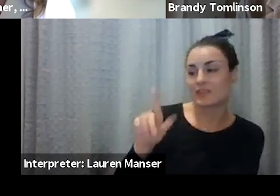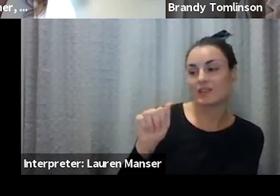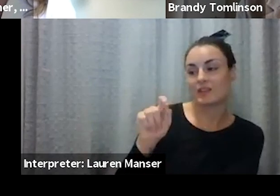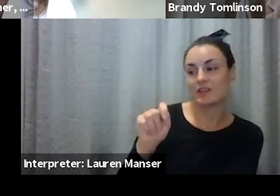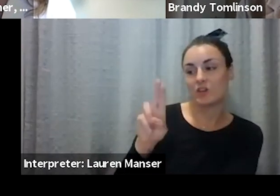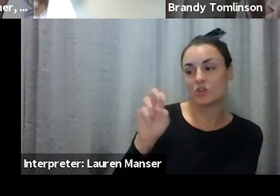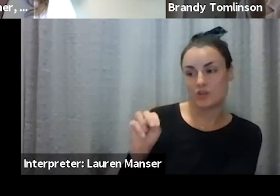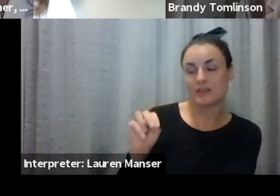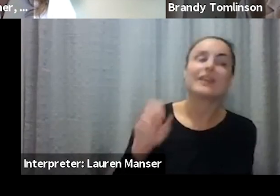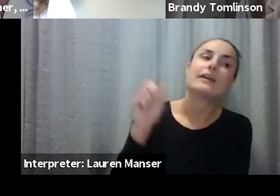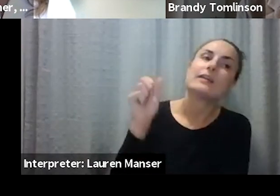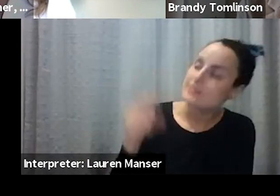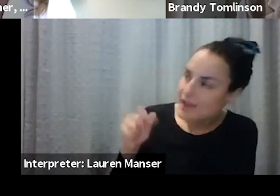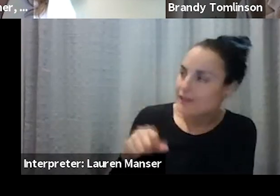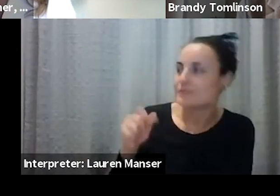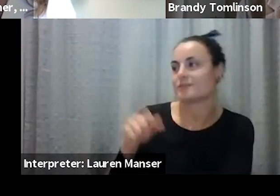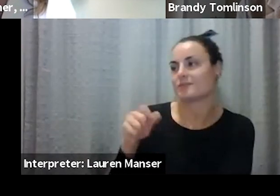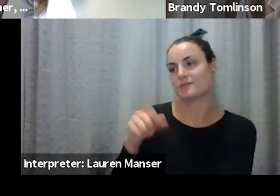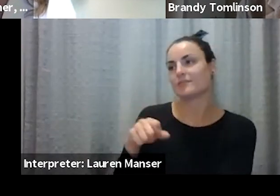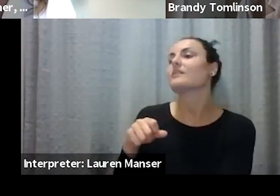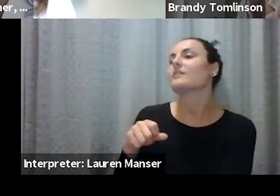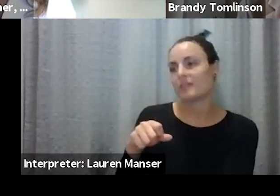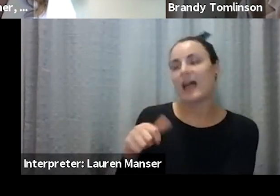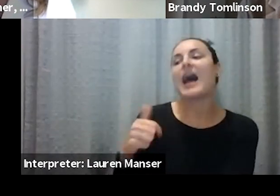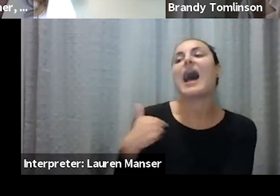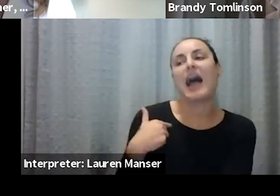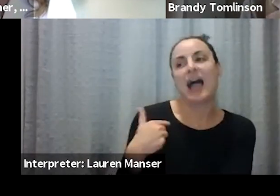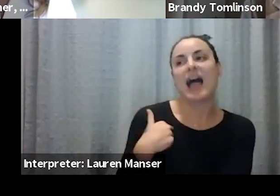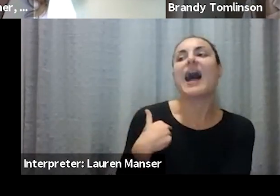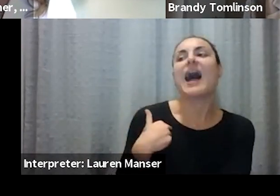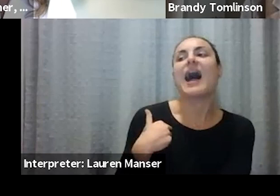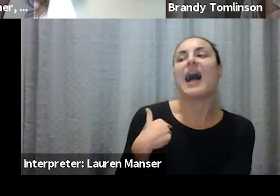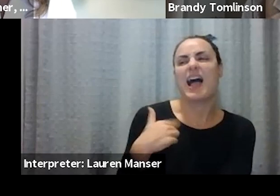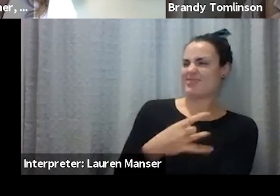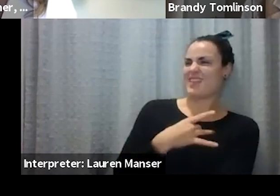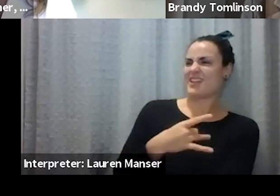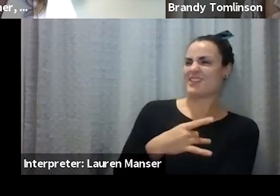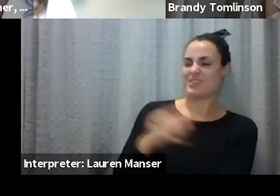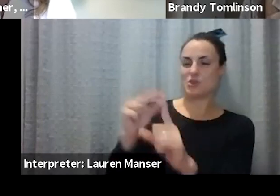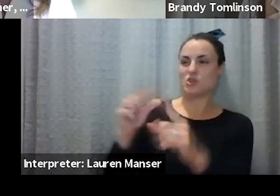and I liked using the term flexibility for you to say that we all need to be a little bit flexible